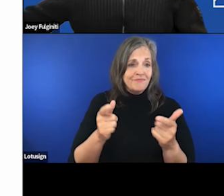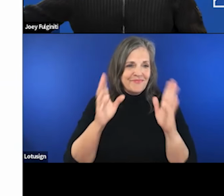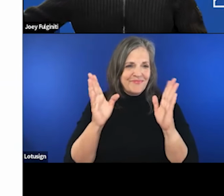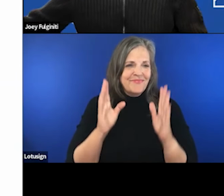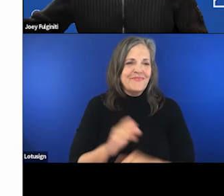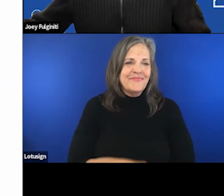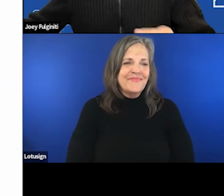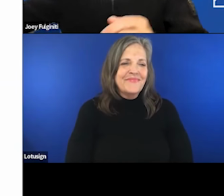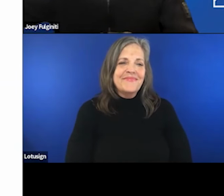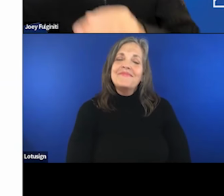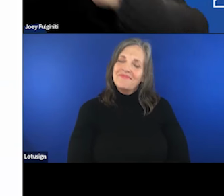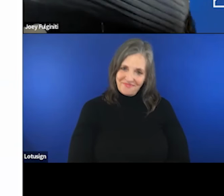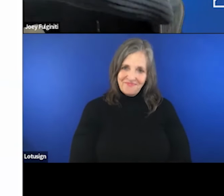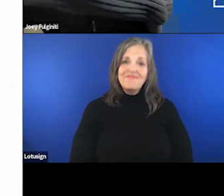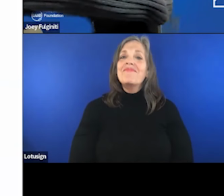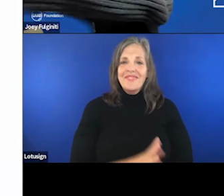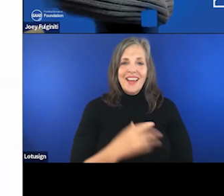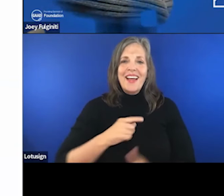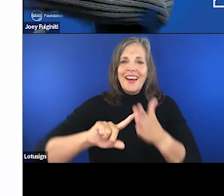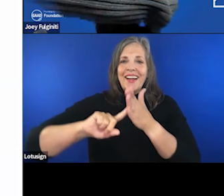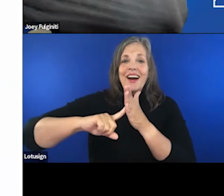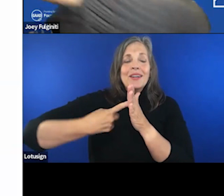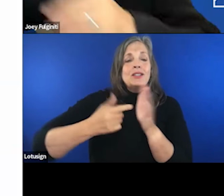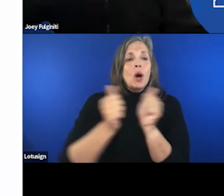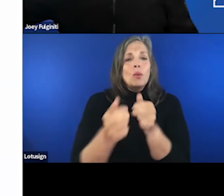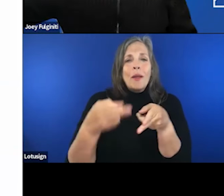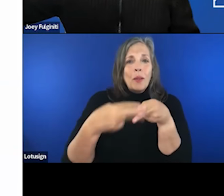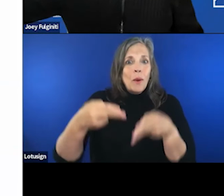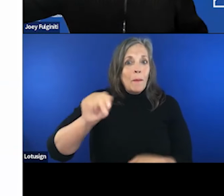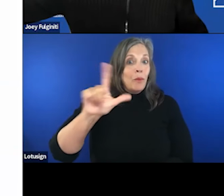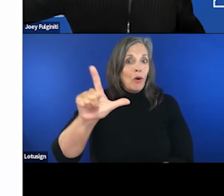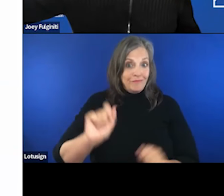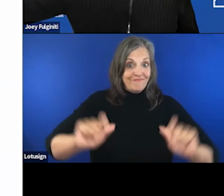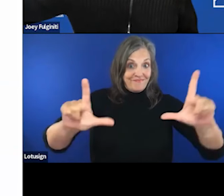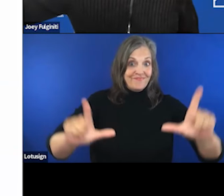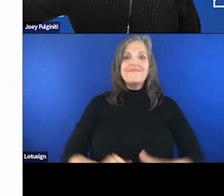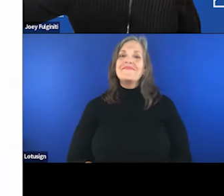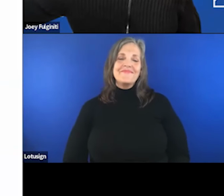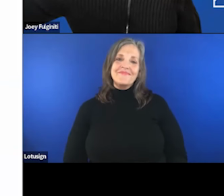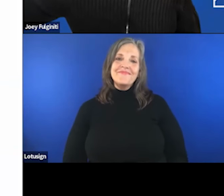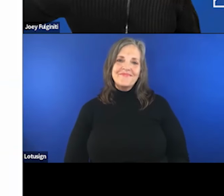and I'm going to start off with a quick poll so it's gonna pop up shortly